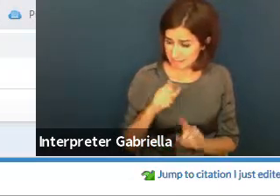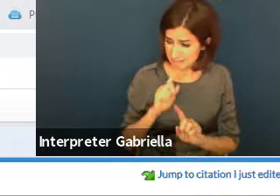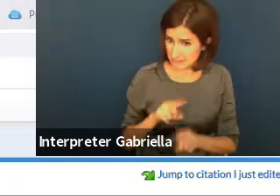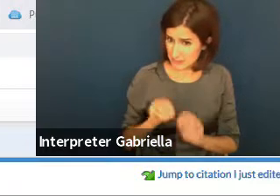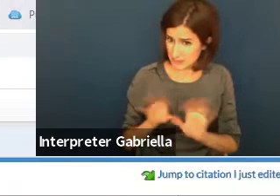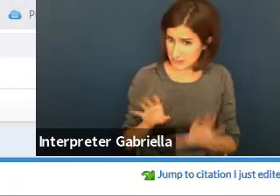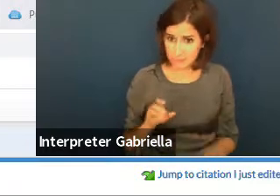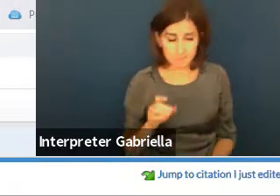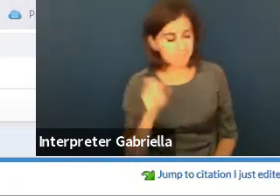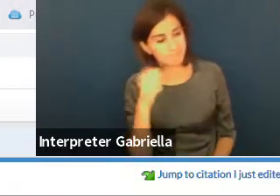Okay.